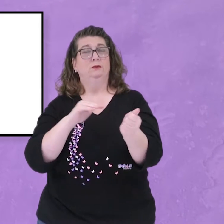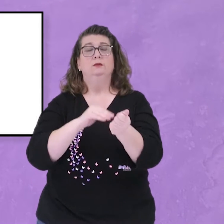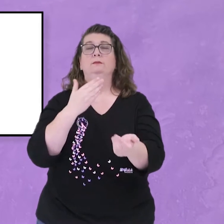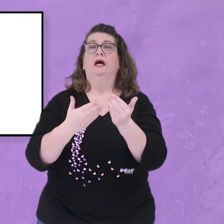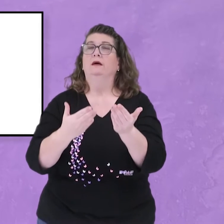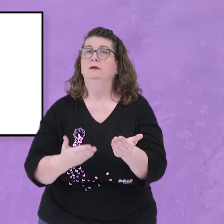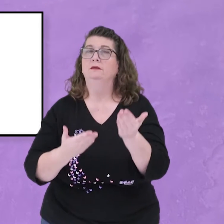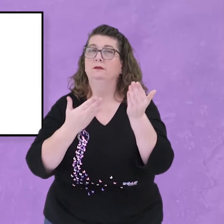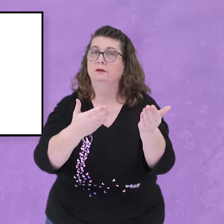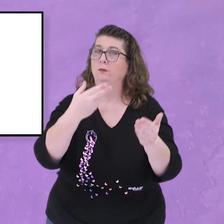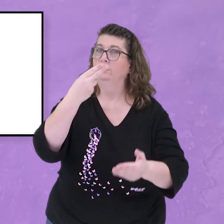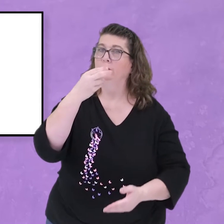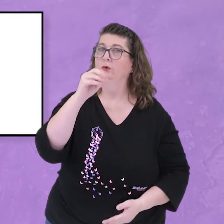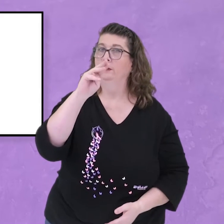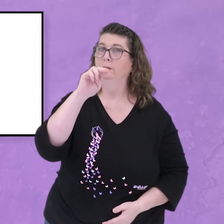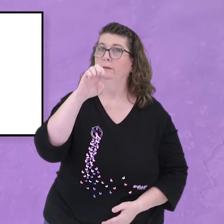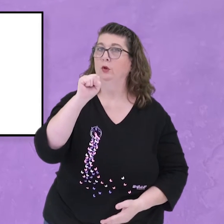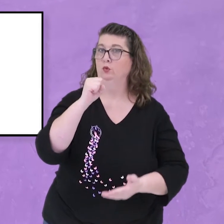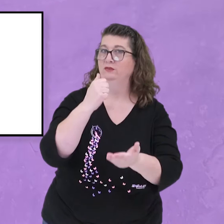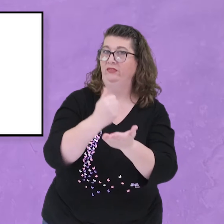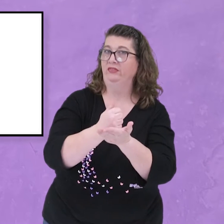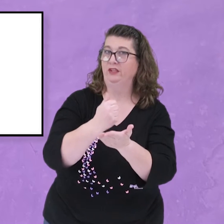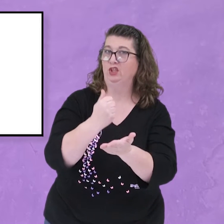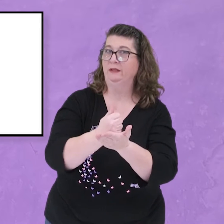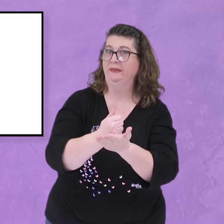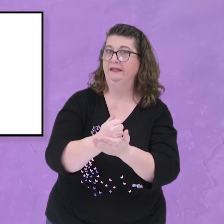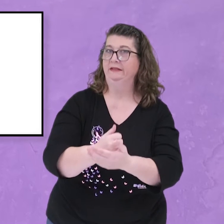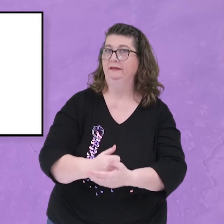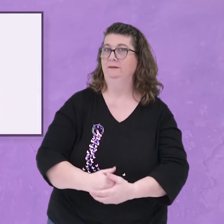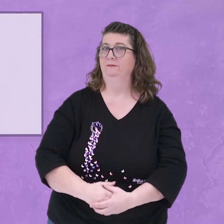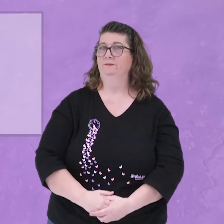Doctors may recommend hormone therapy.